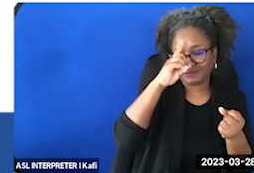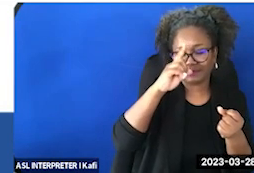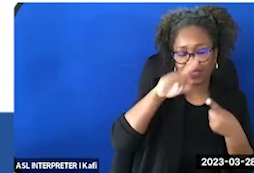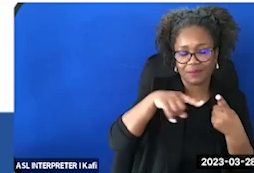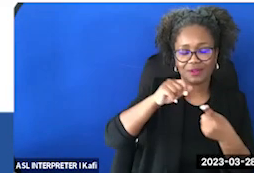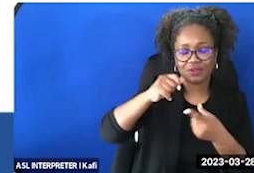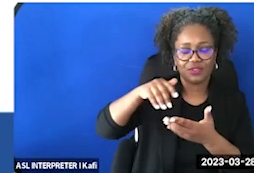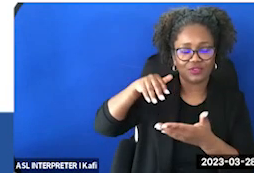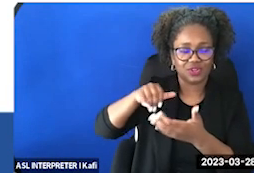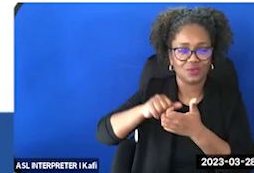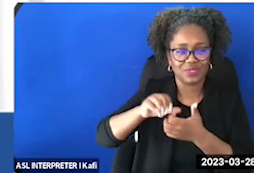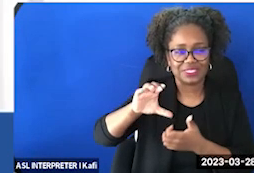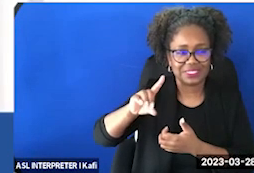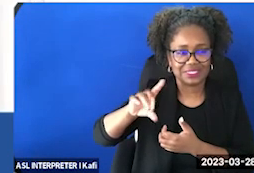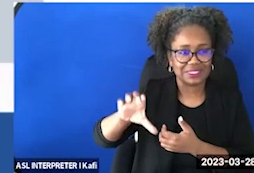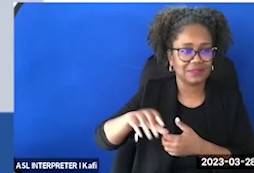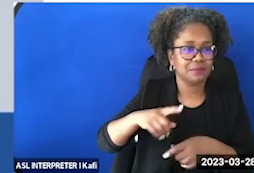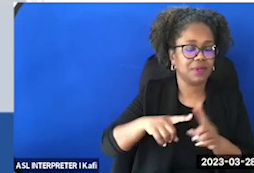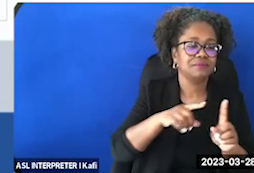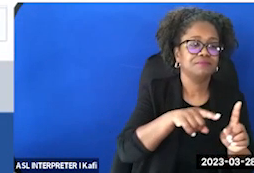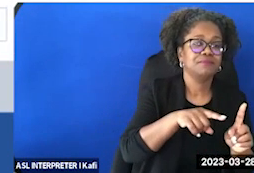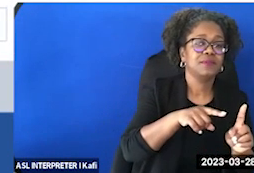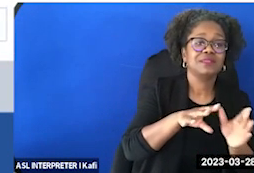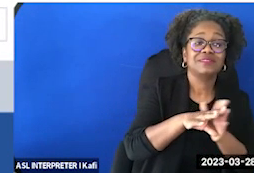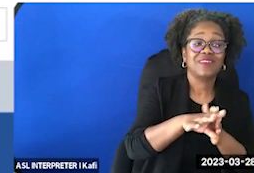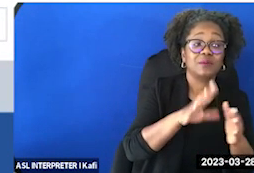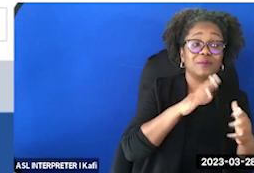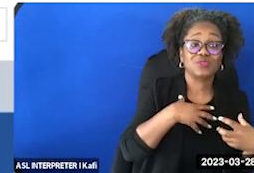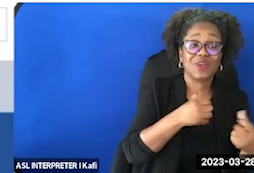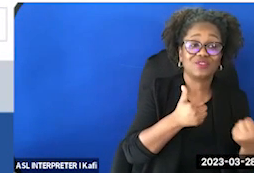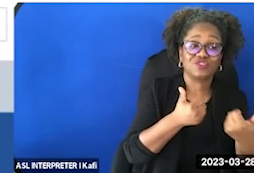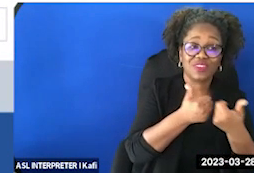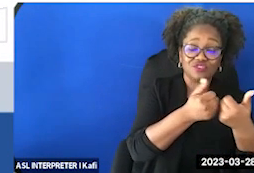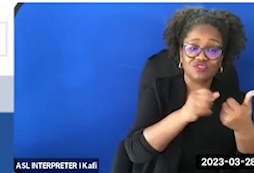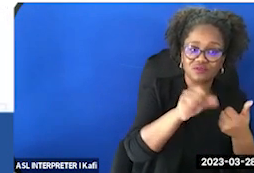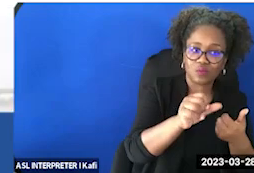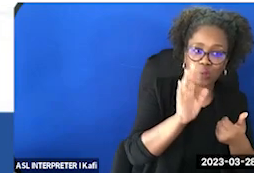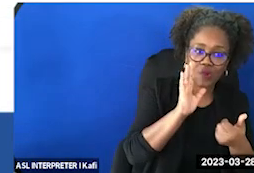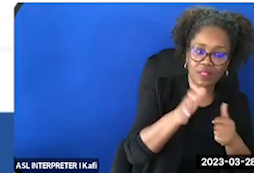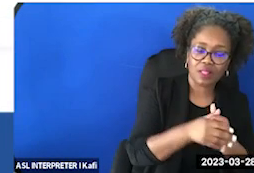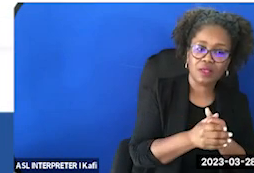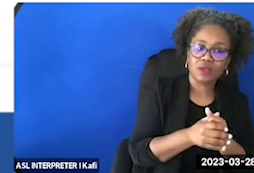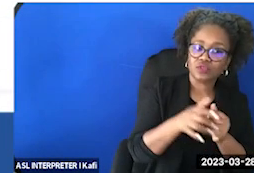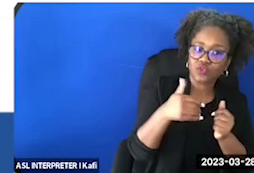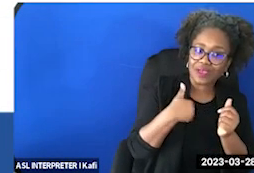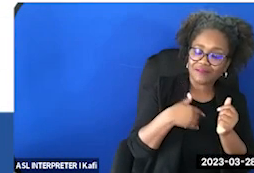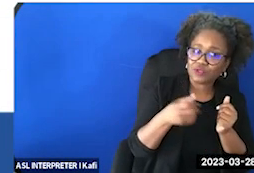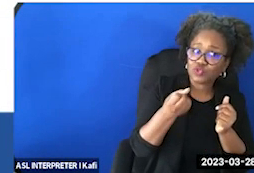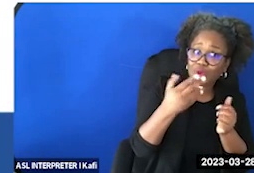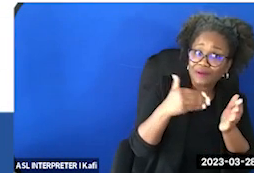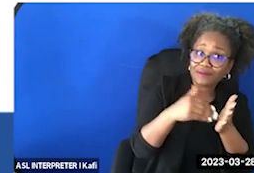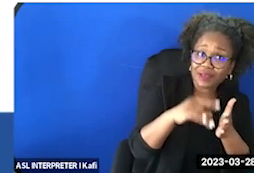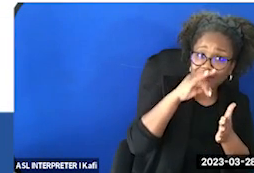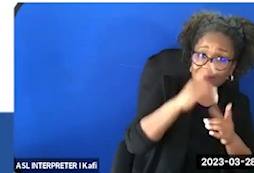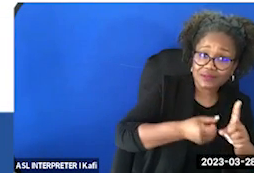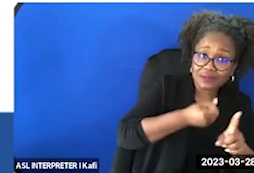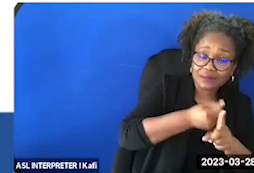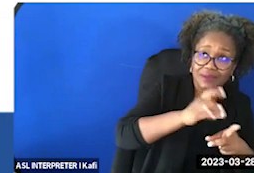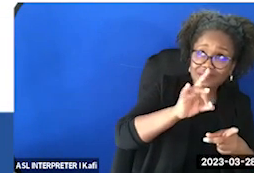Debbie Stine, Science & Technology Policy Academy: And so yeah, so I would think, okay, you got 12,000 kids. You got 80% of 20. Oh, no.